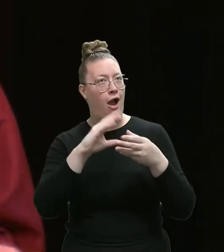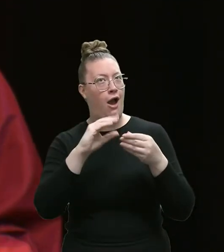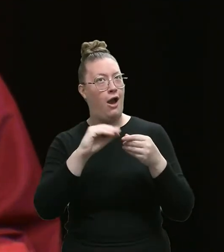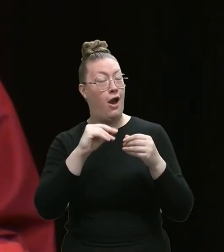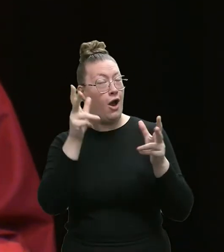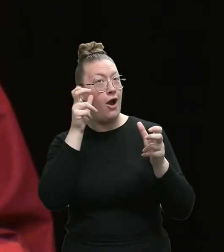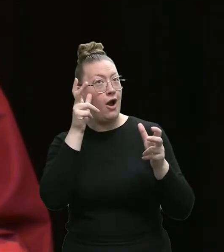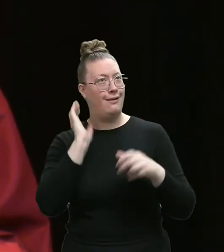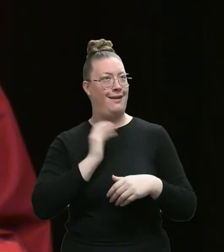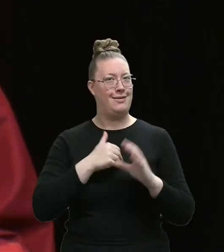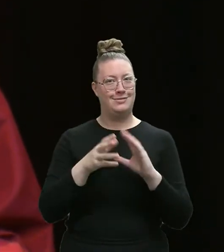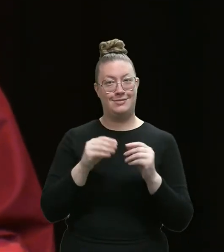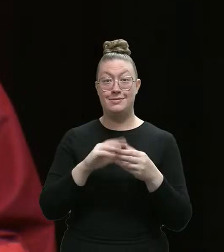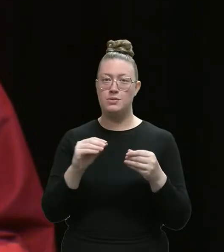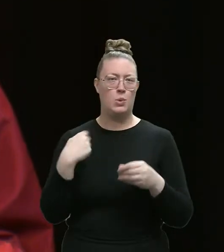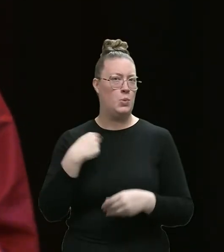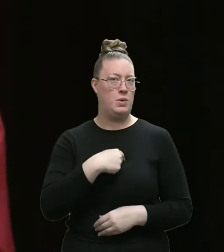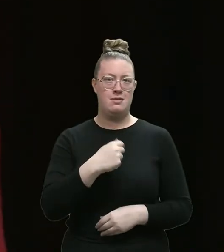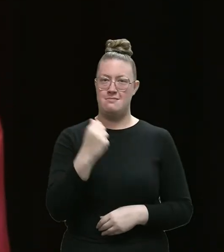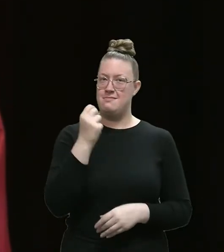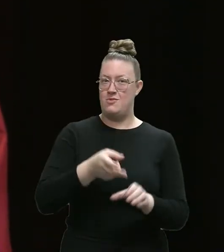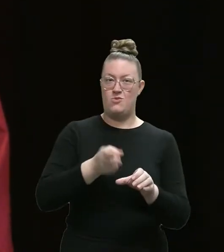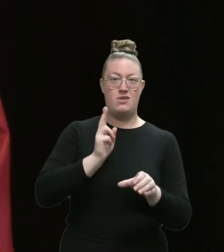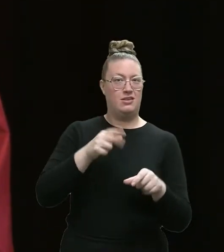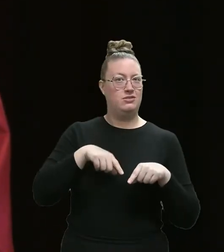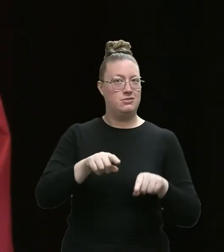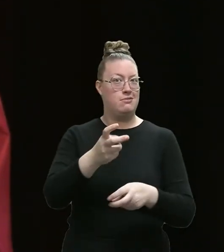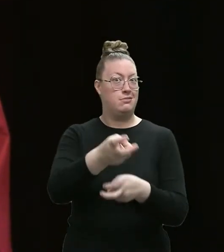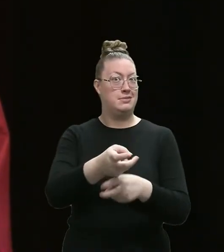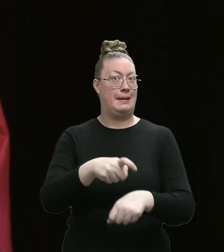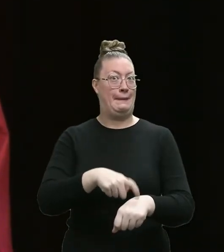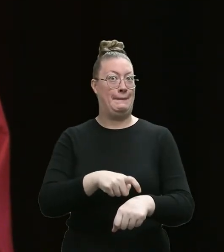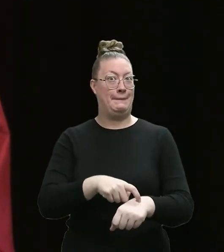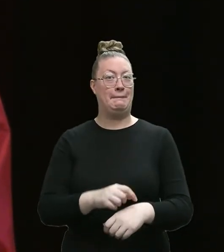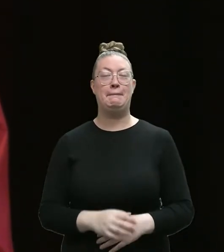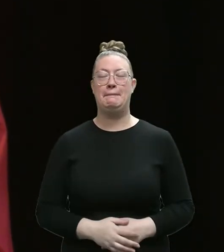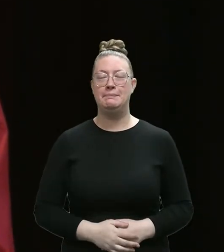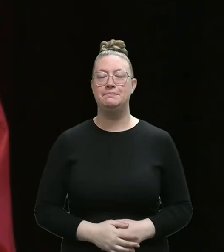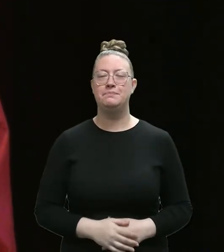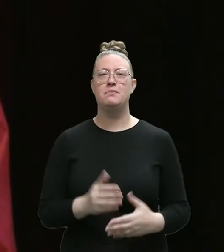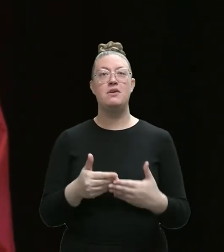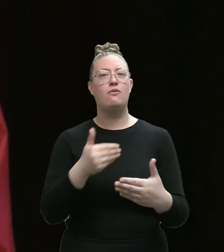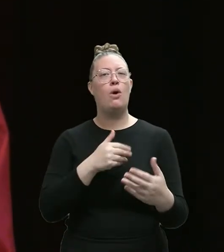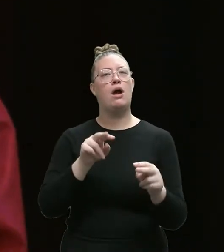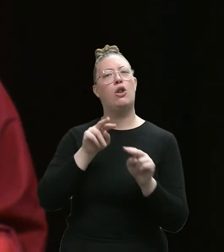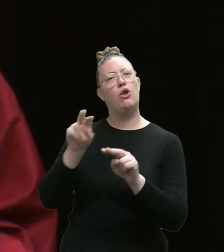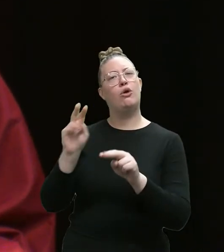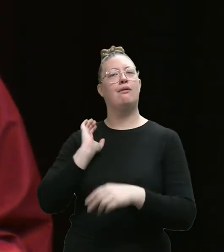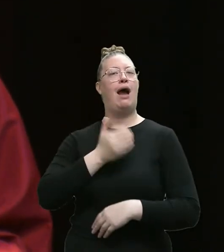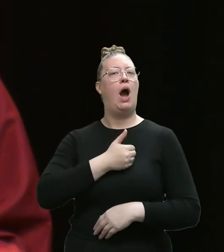first generational college students to please raise their hands. And if you came to college while raising children,